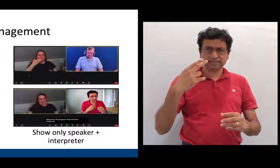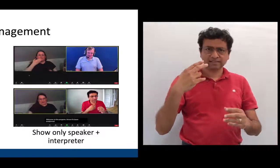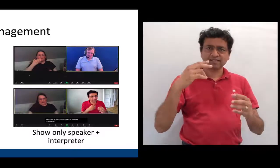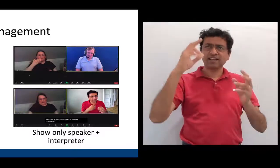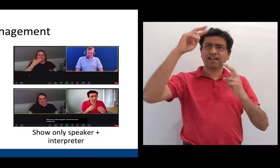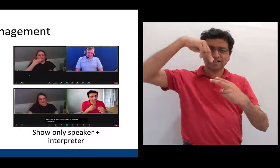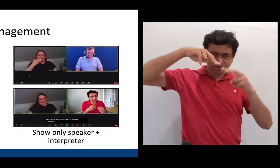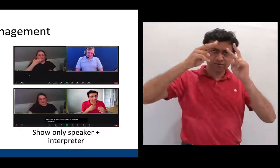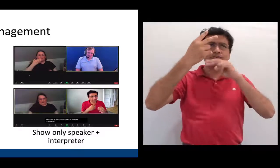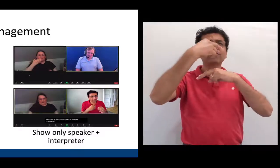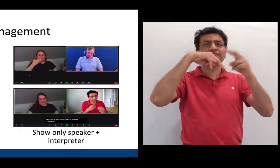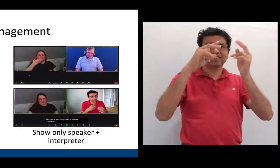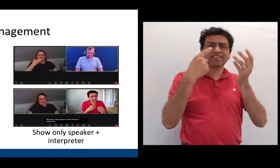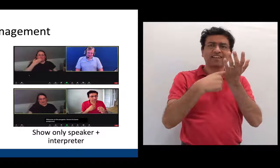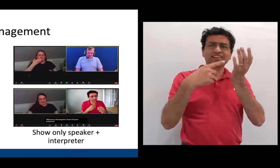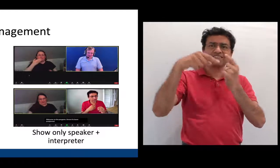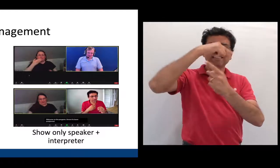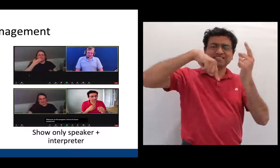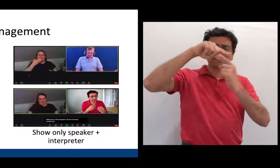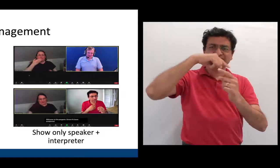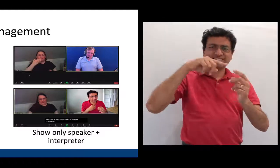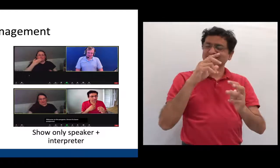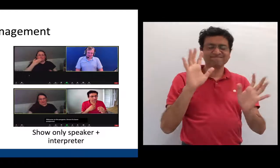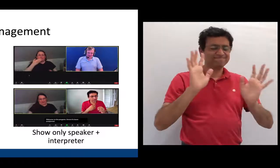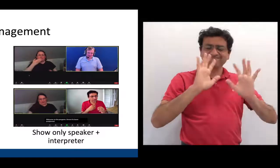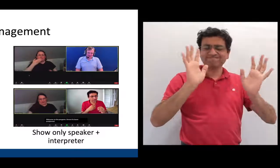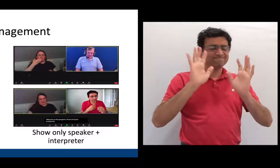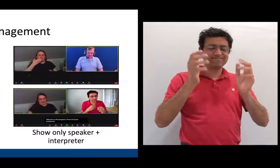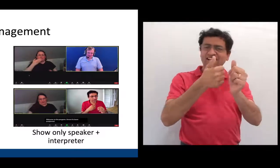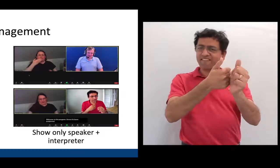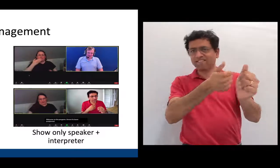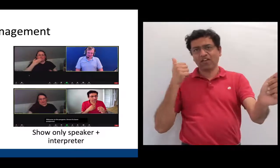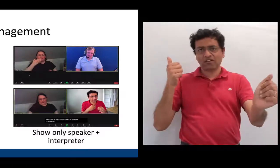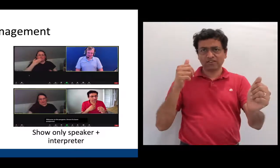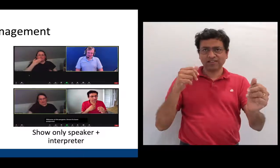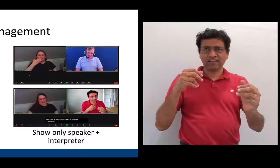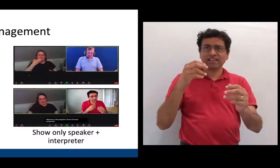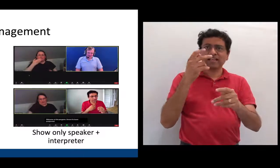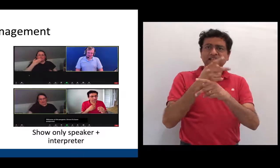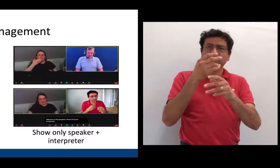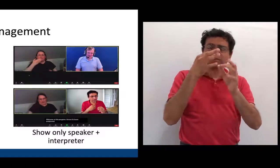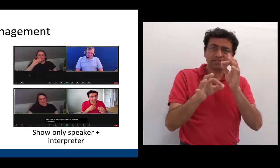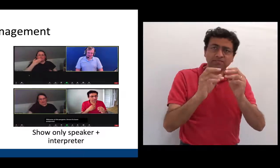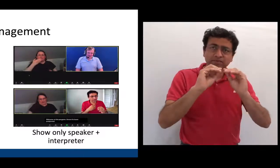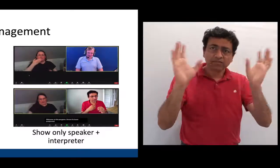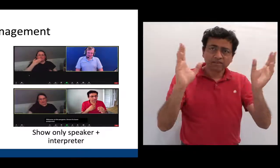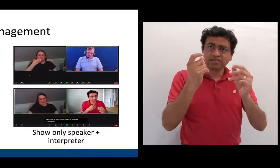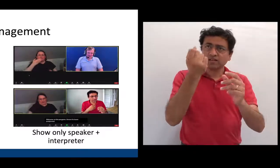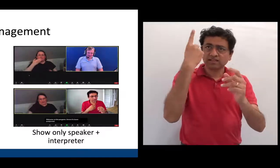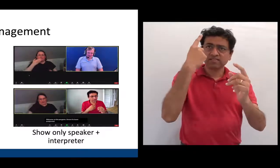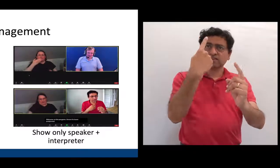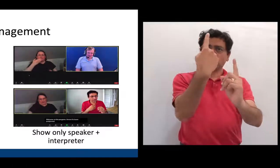Many people are looking at each other and talking at the same time. Make sure to avoid that setup.